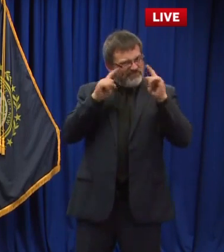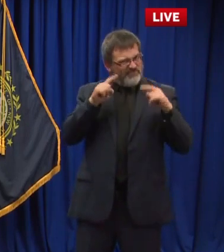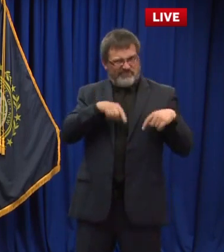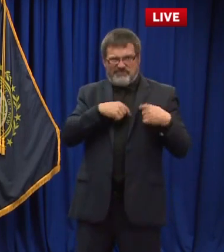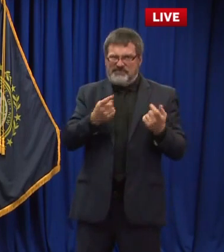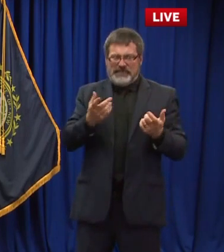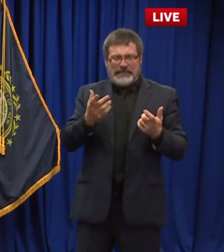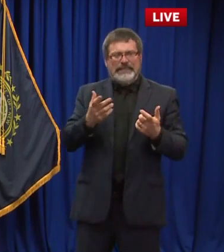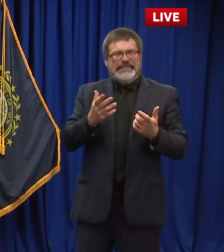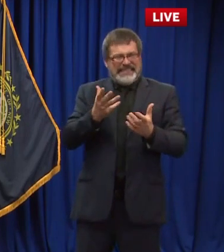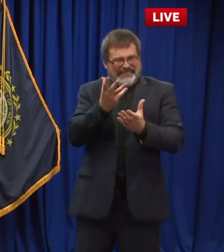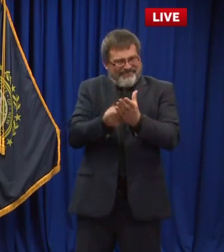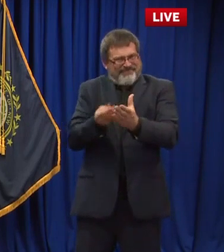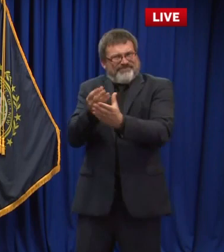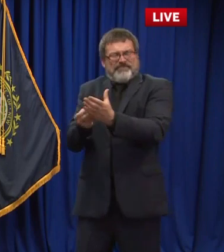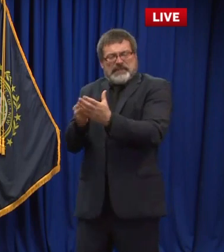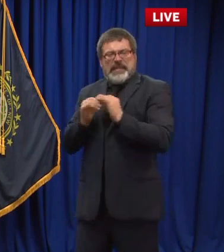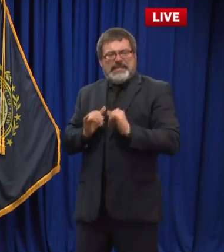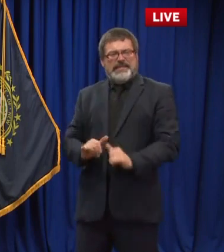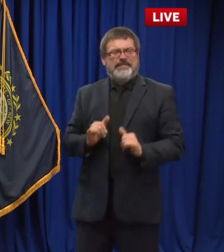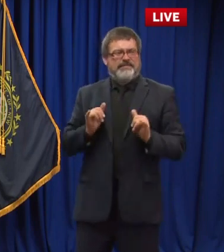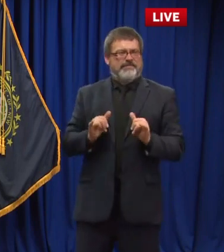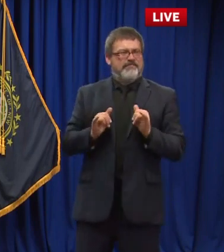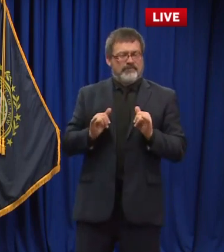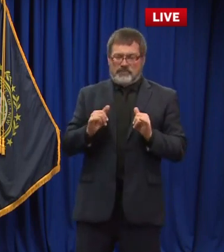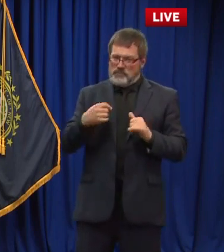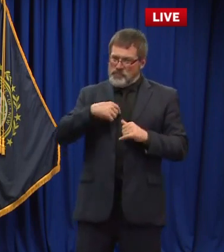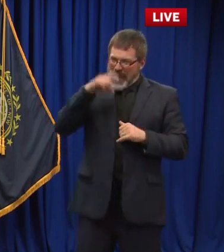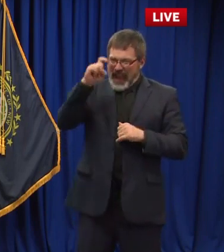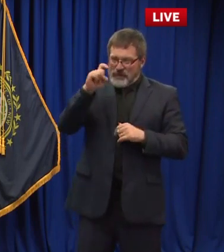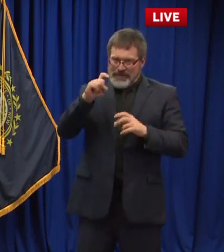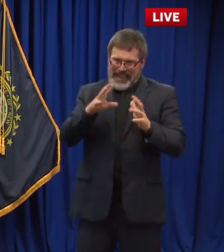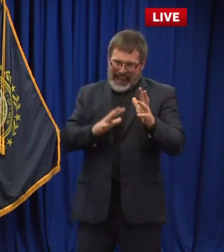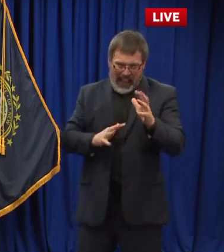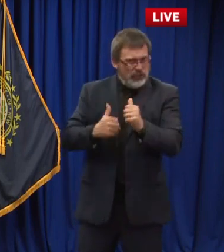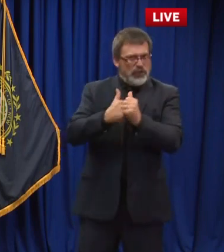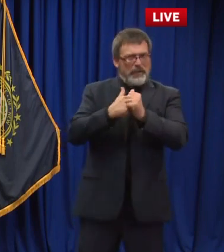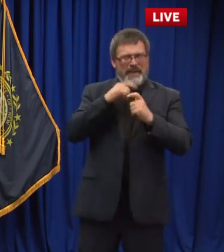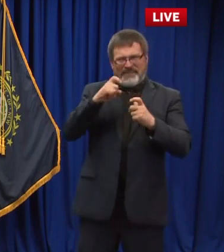US IN THE REMOTE LEARNING PROCESS WAS A SPECIAL EDUCATION.